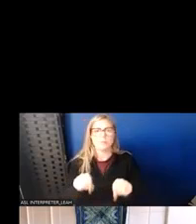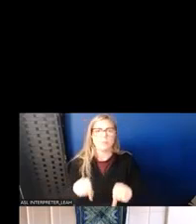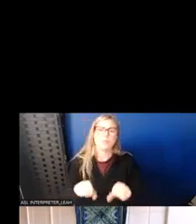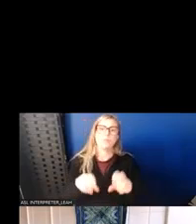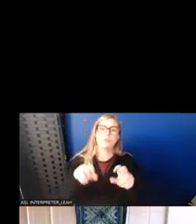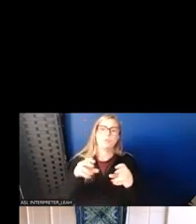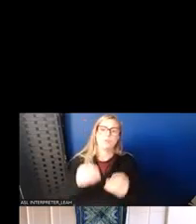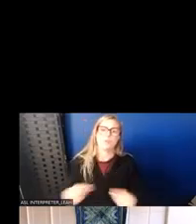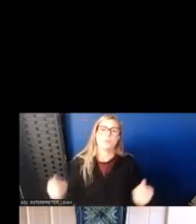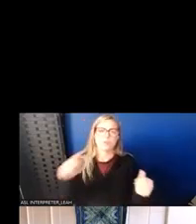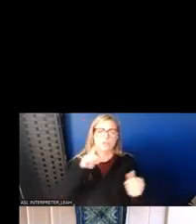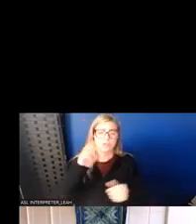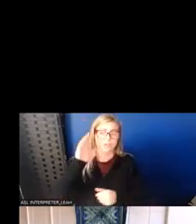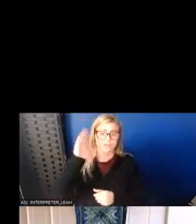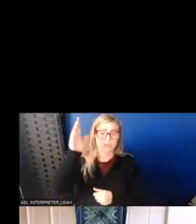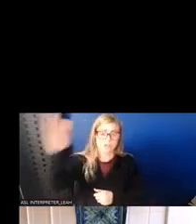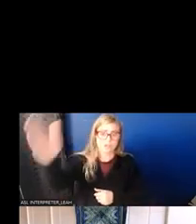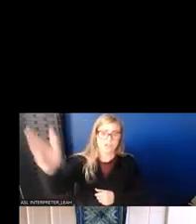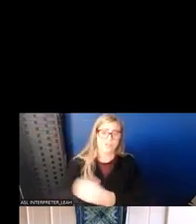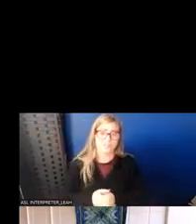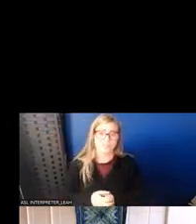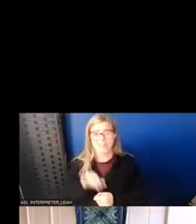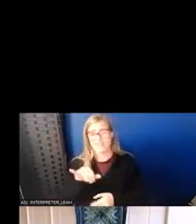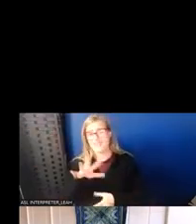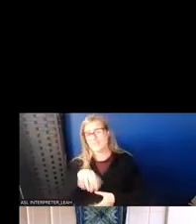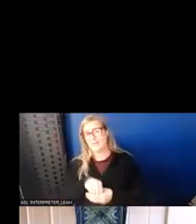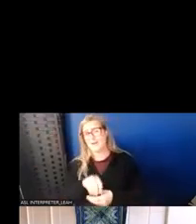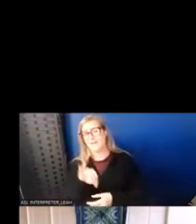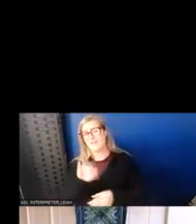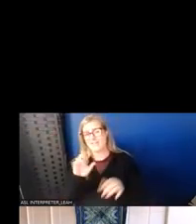And so this is part of the excitement of transdisciplinary